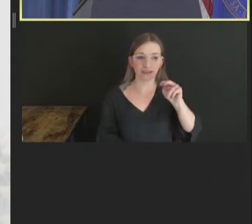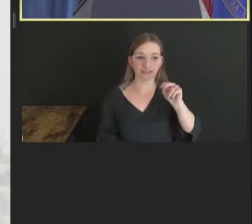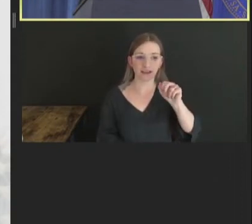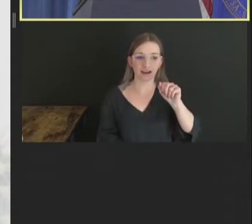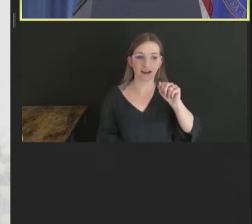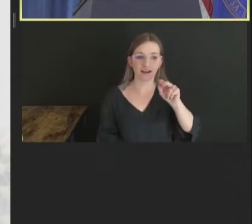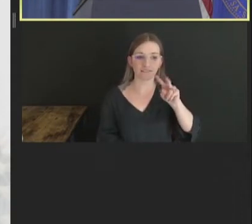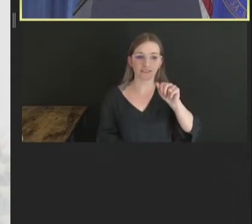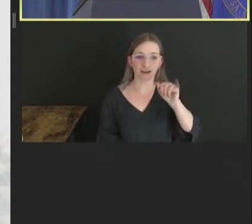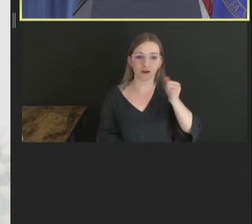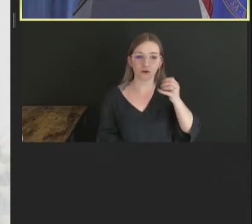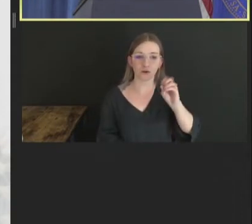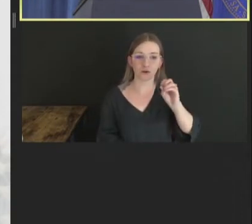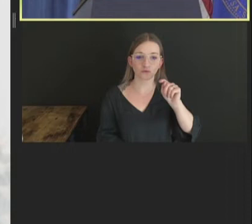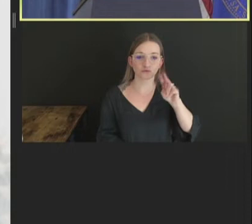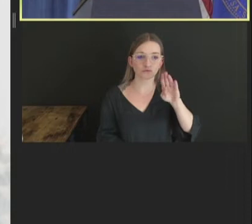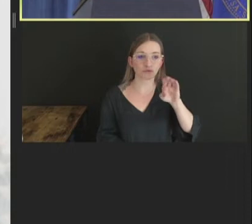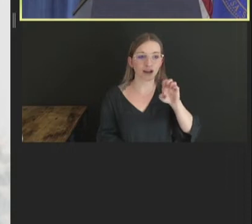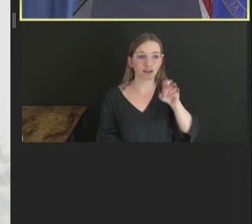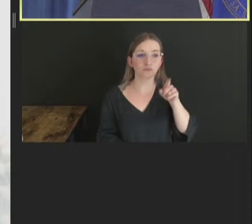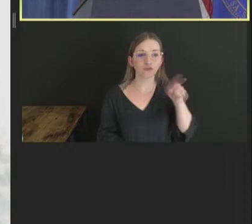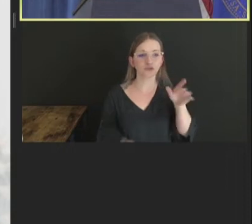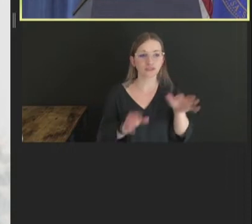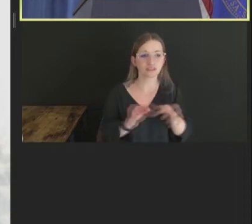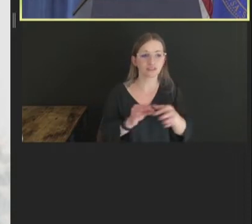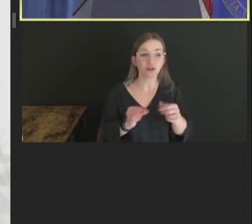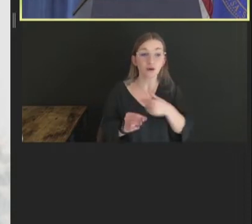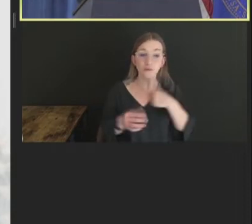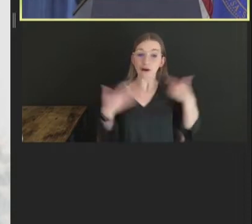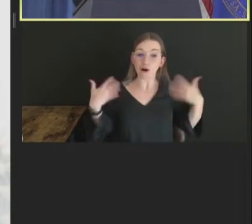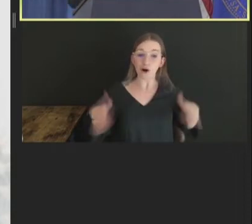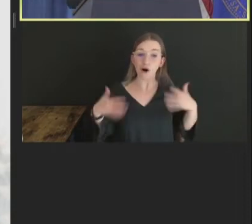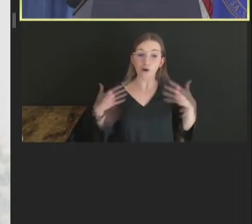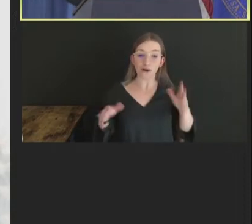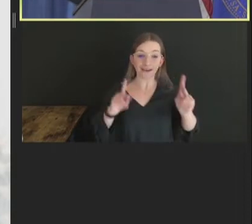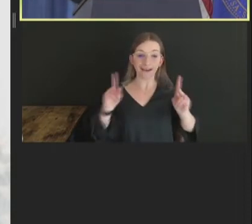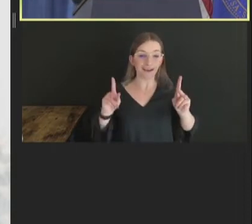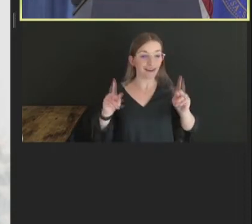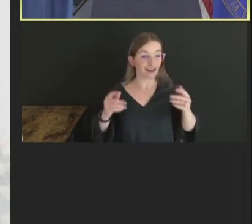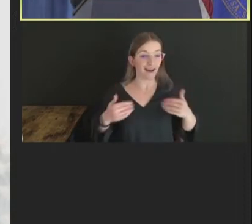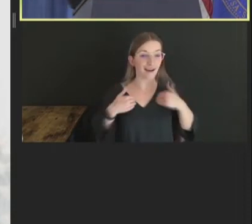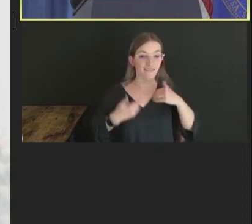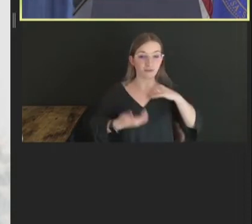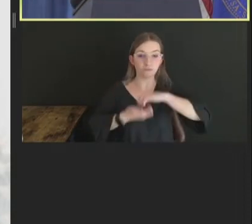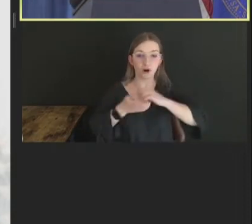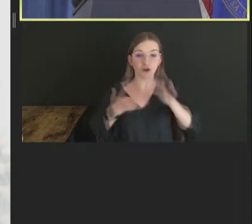partners mobilizing for flu vaccine, PODS, and had this sort of this sophisticated orchestrated